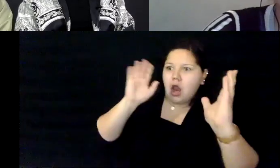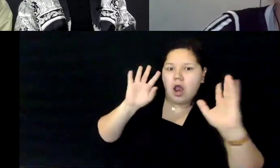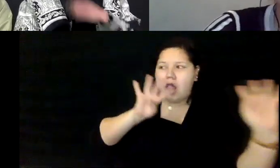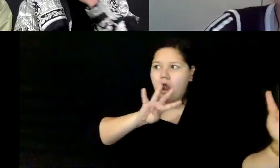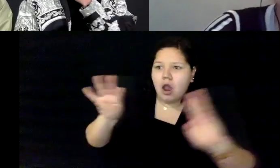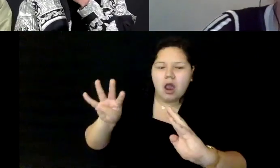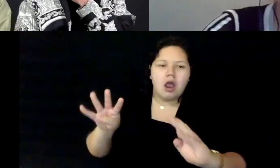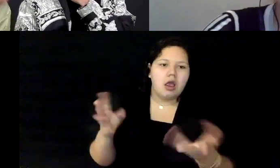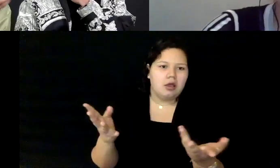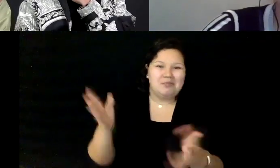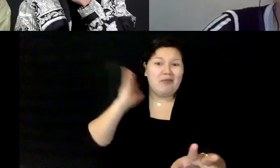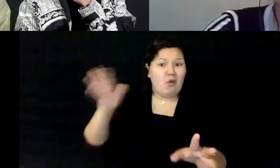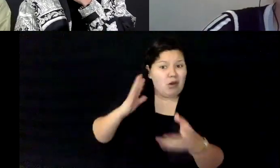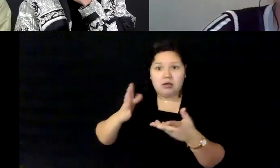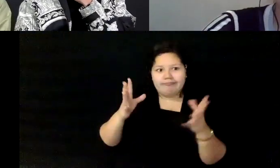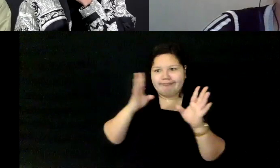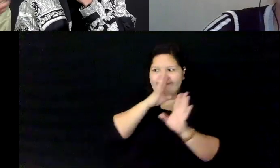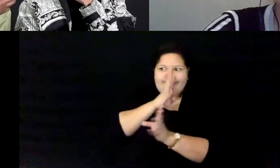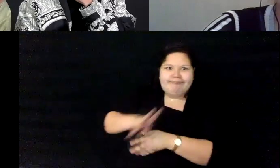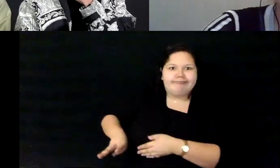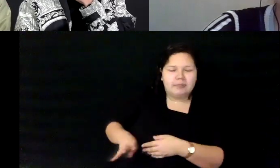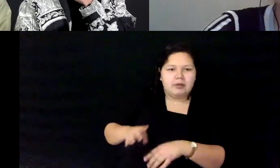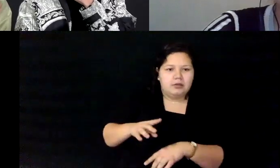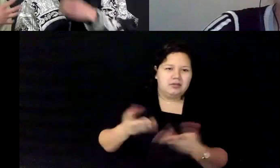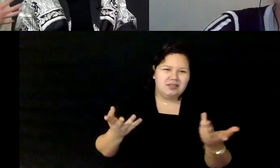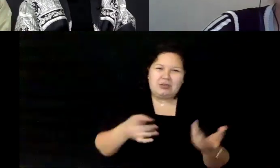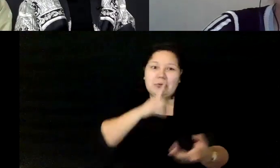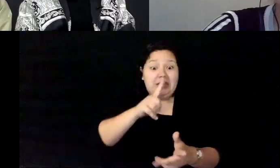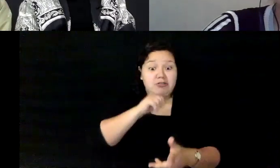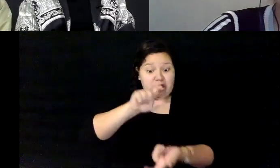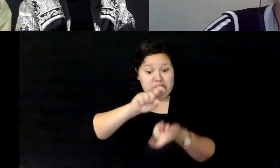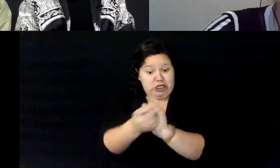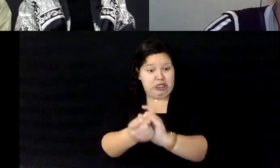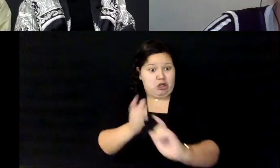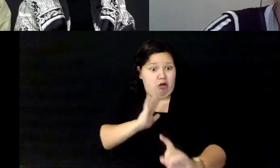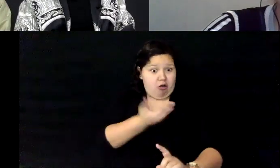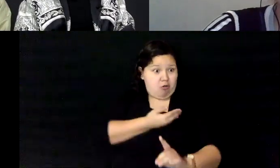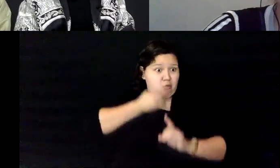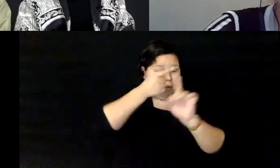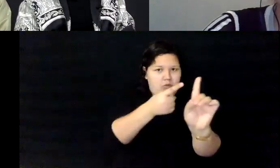So like, it hasn't changed anything about what we've always wanted to do, but it just made it,